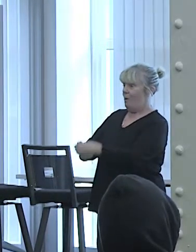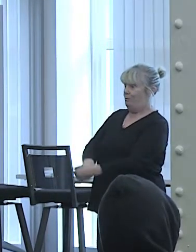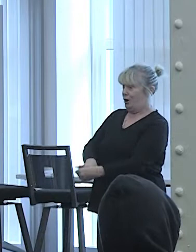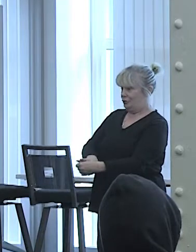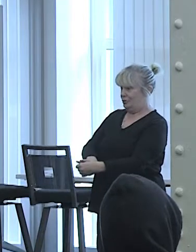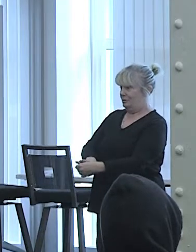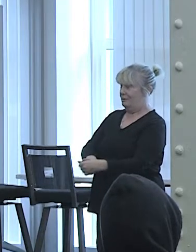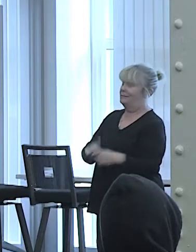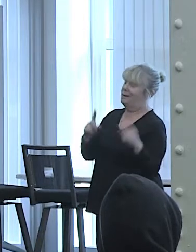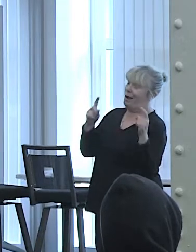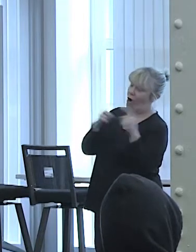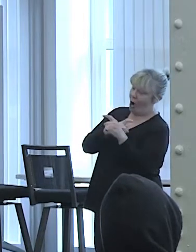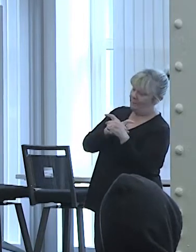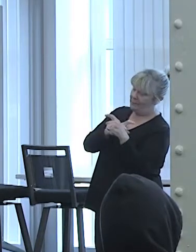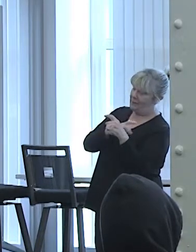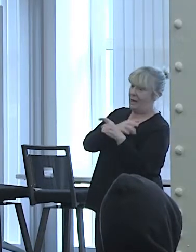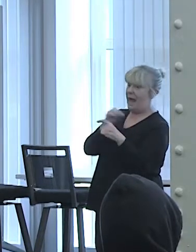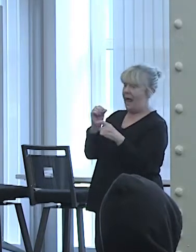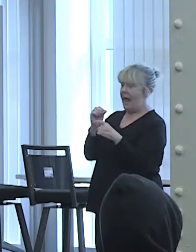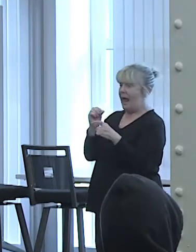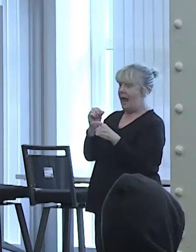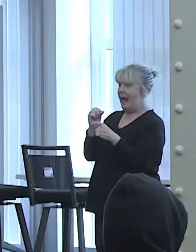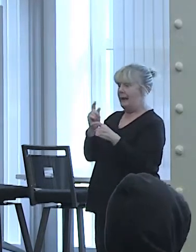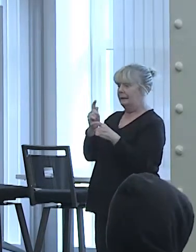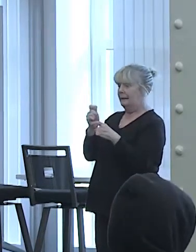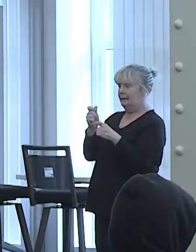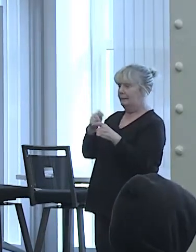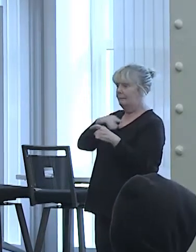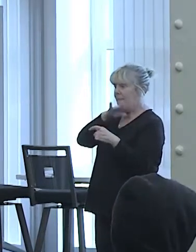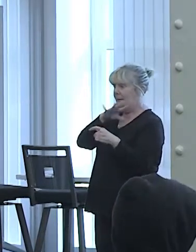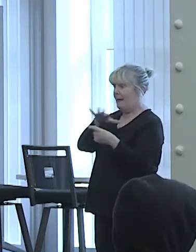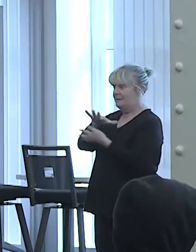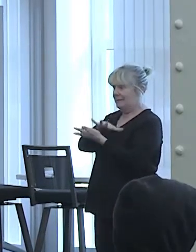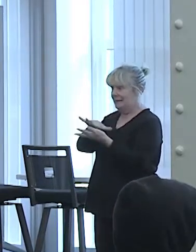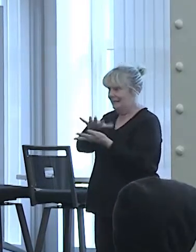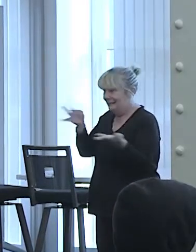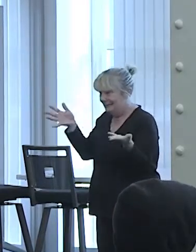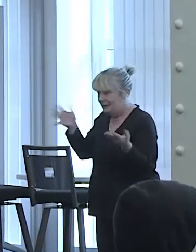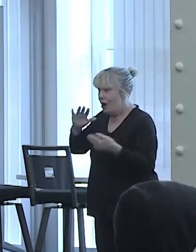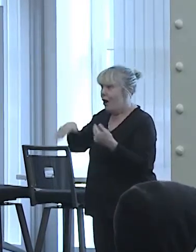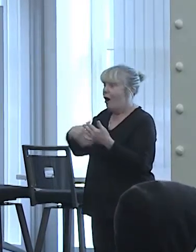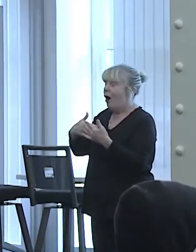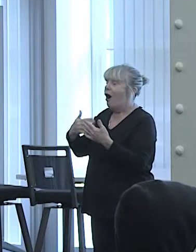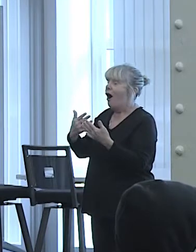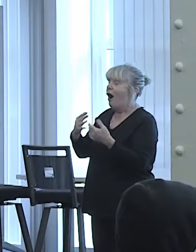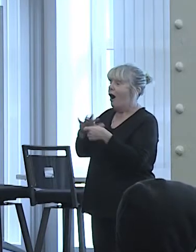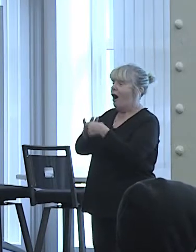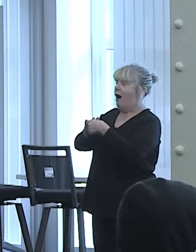Oppression is complicated and messy. All forms of oppression are dependent on